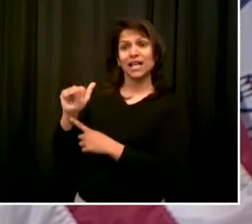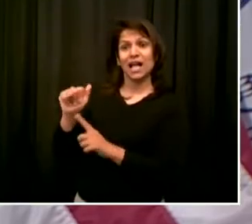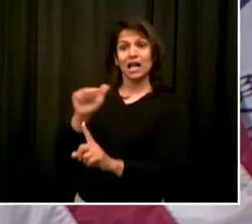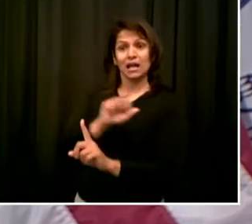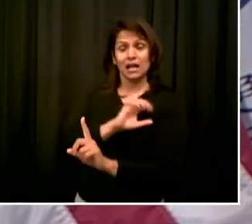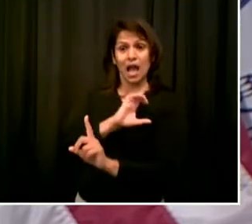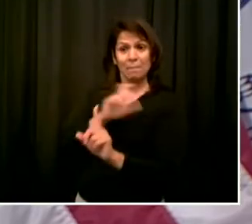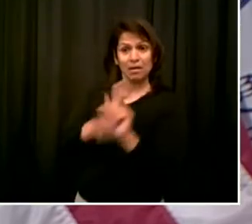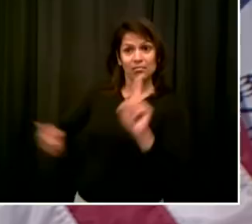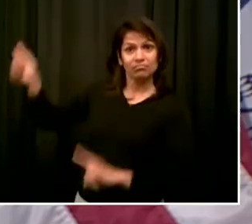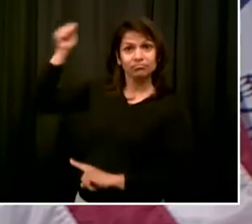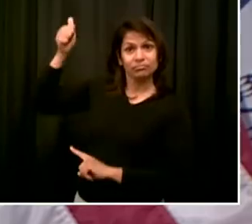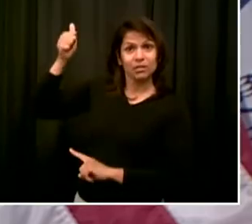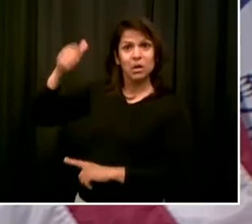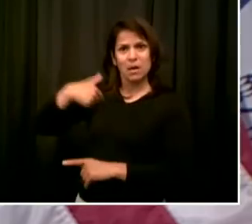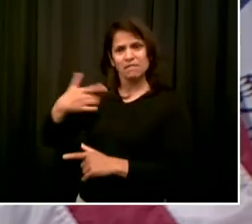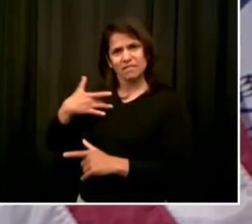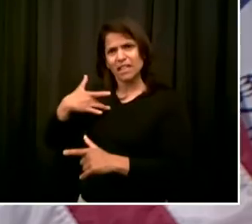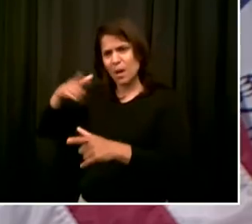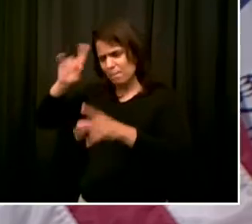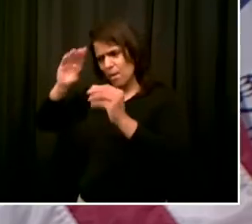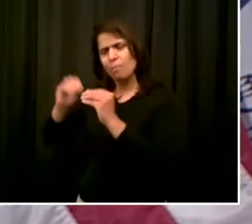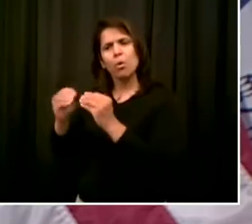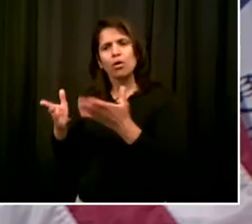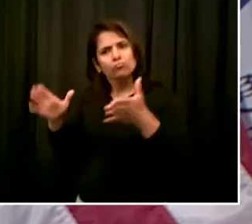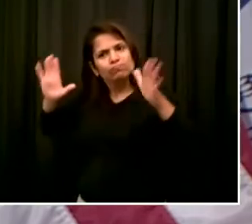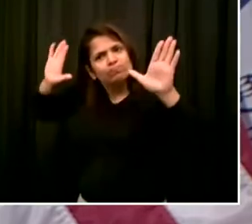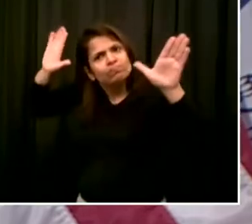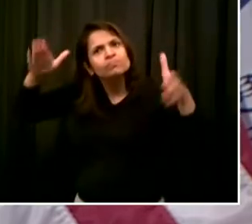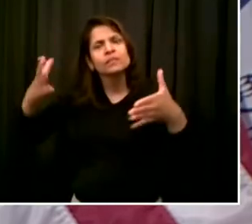AND HOW YOU APPROVE ALL THAT. WE HAVE TALKED ABOUT THE NYPD